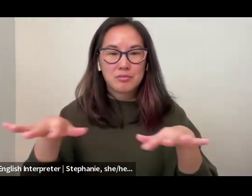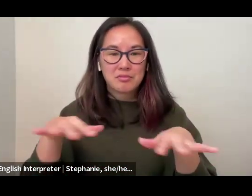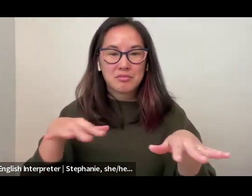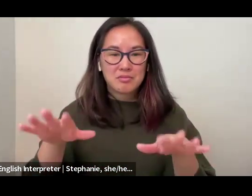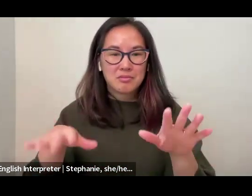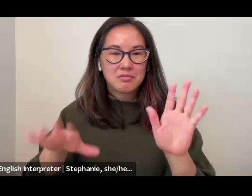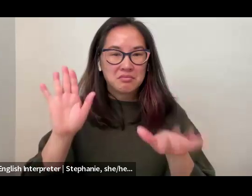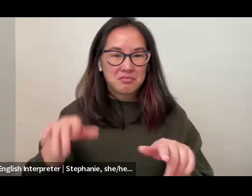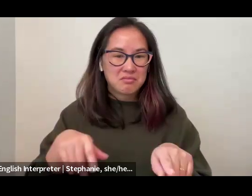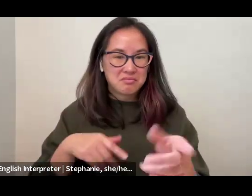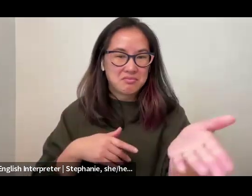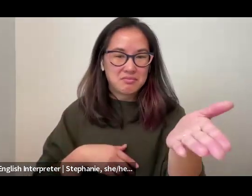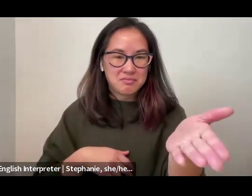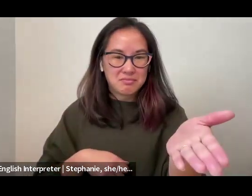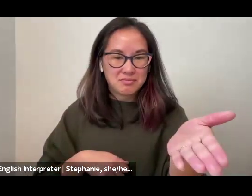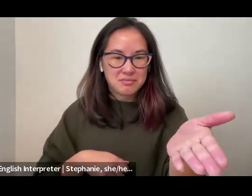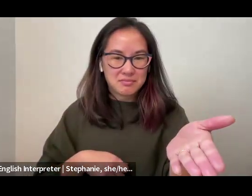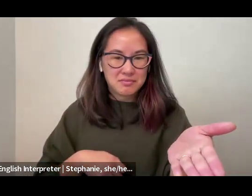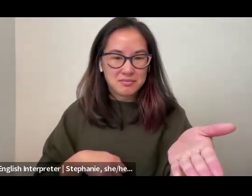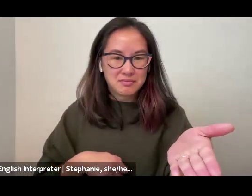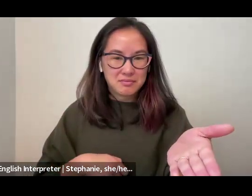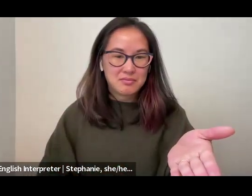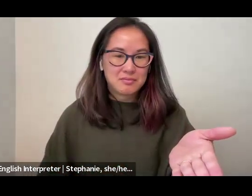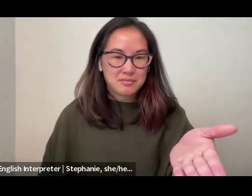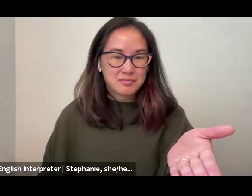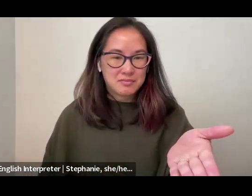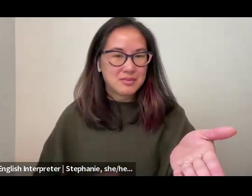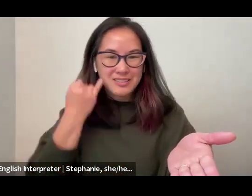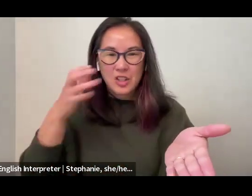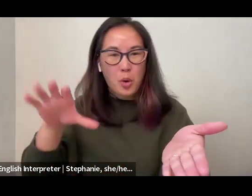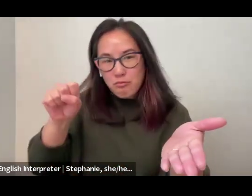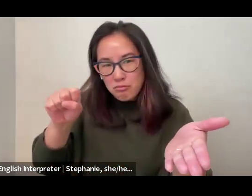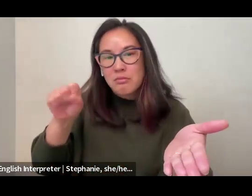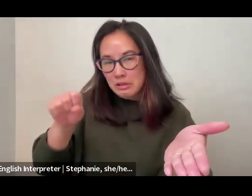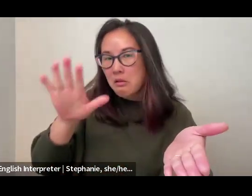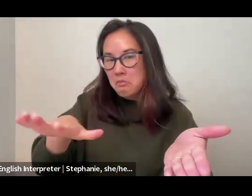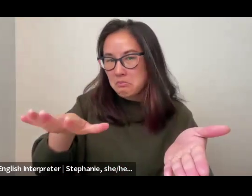up and down, if circles are uncomfortable. All right?